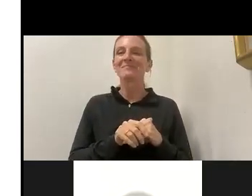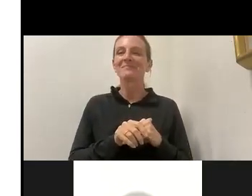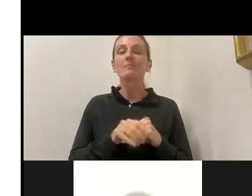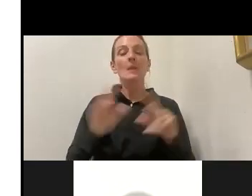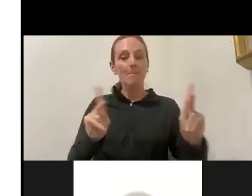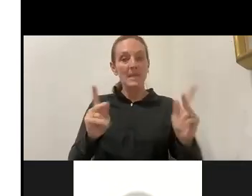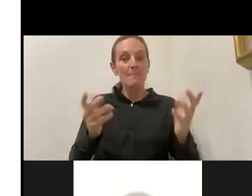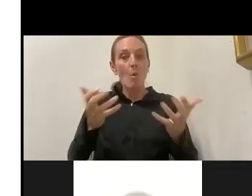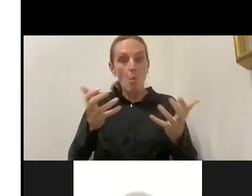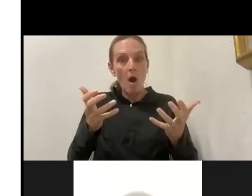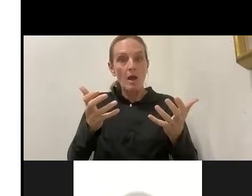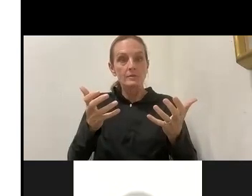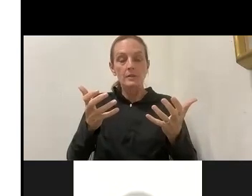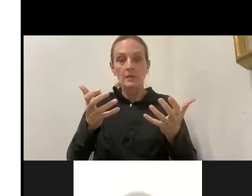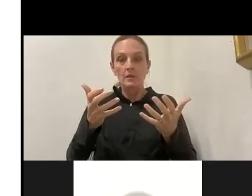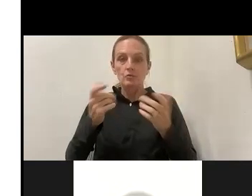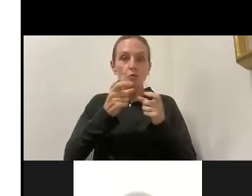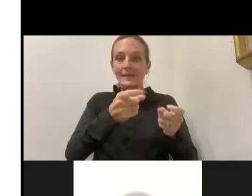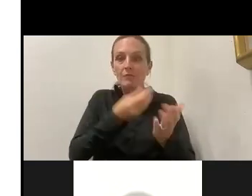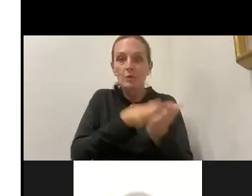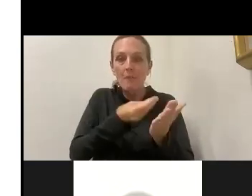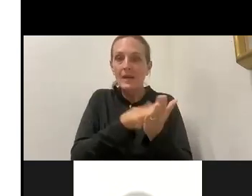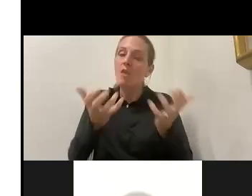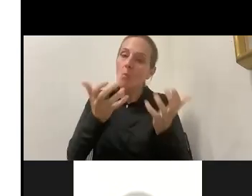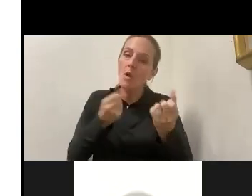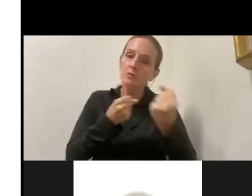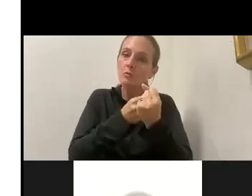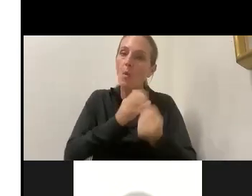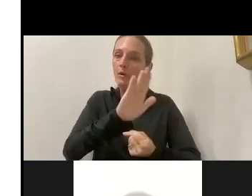fund your projects, they want your projects to be successful, they want to make sure they allocate